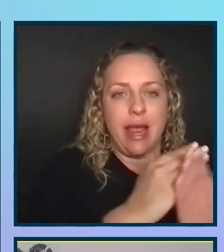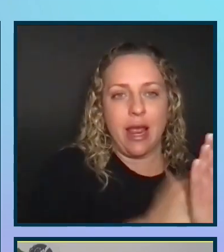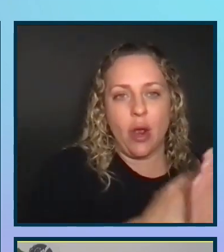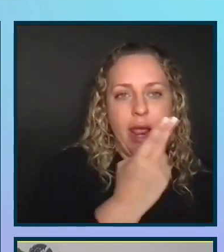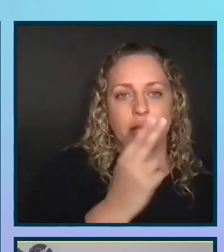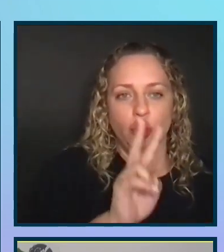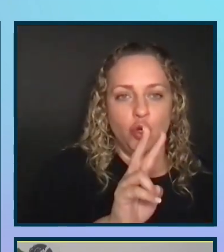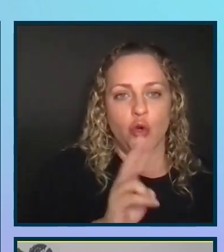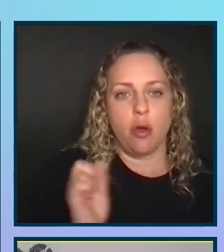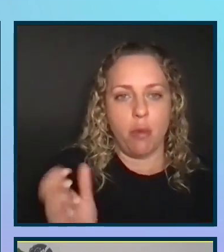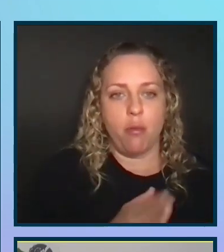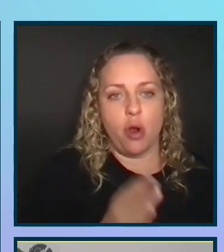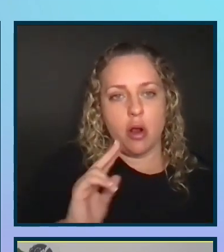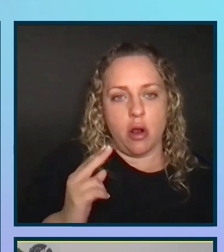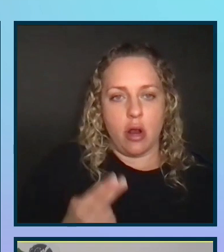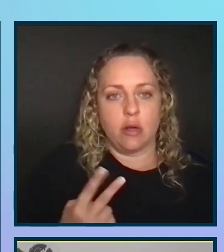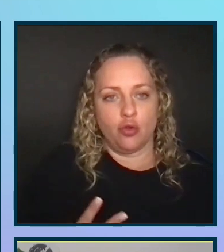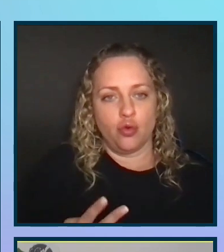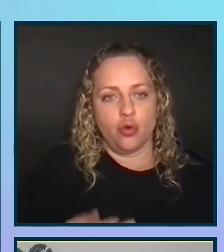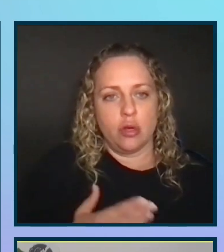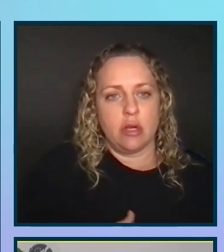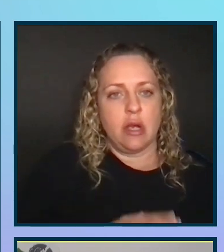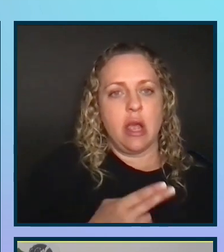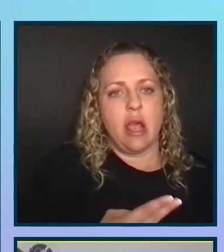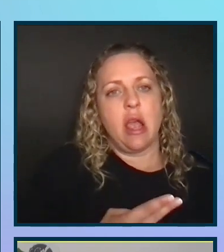preparation steps should be H2. And then we have the each step would be H3.